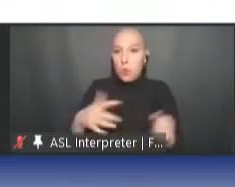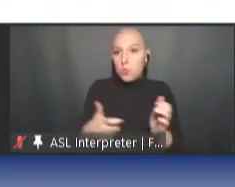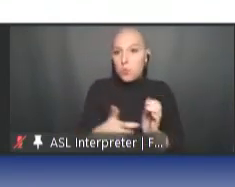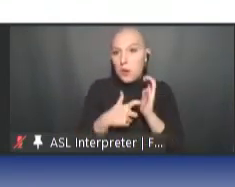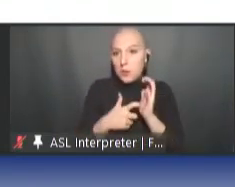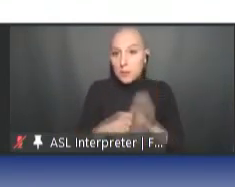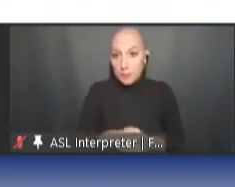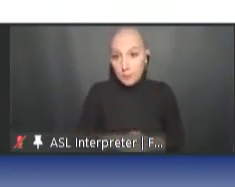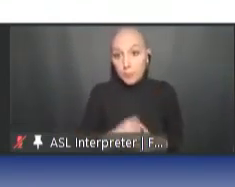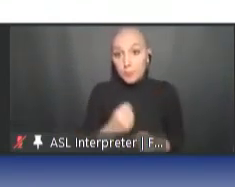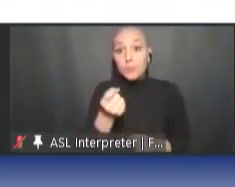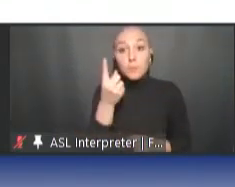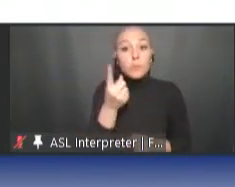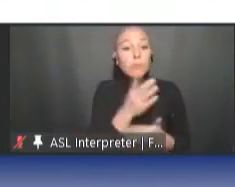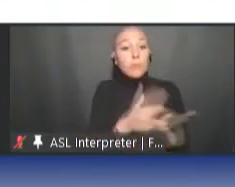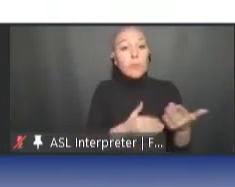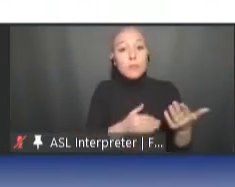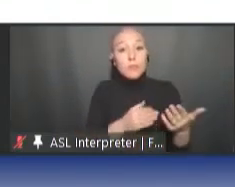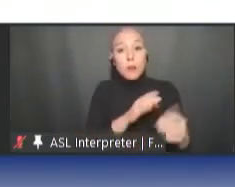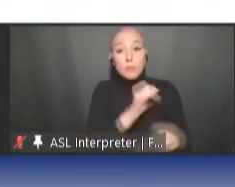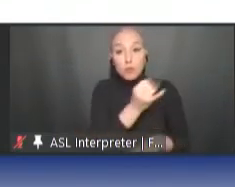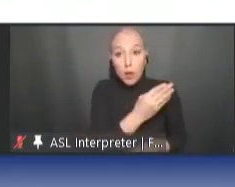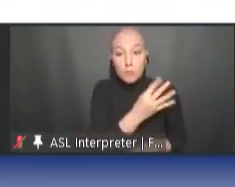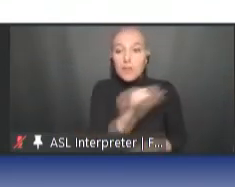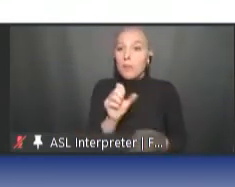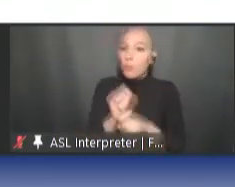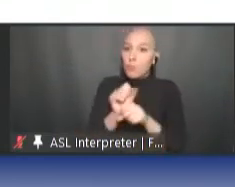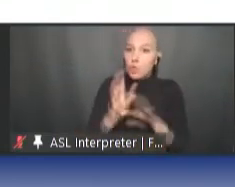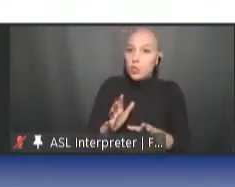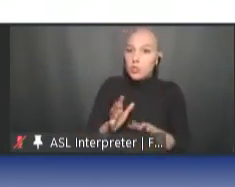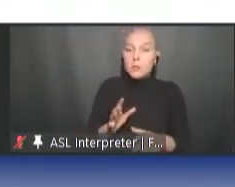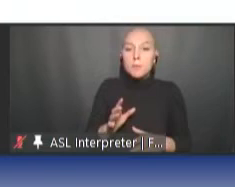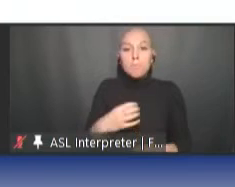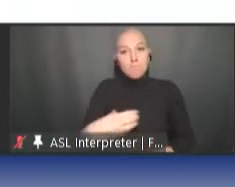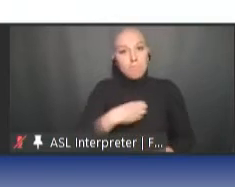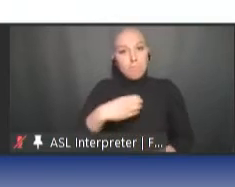employers and employees have voiced opposition ahead of mandate implementation, in an employer